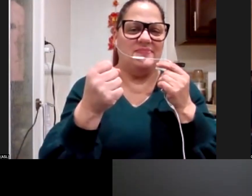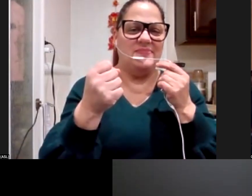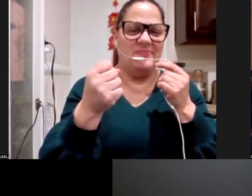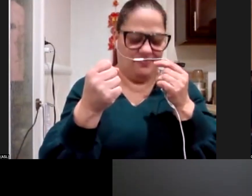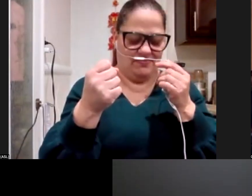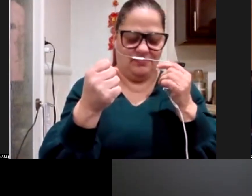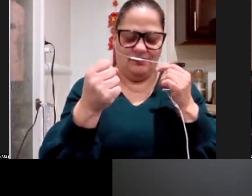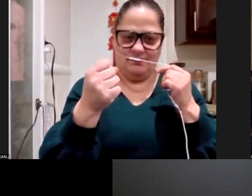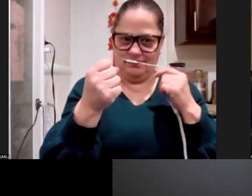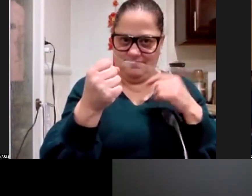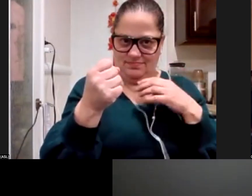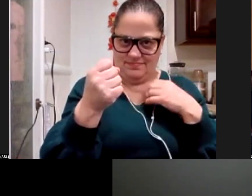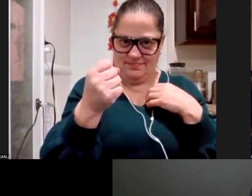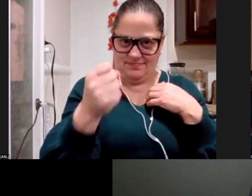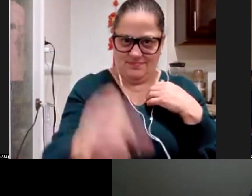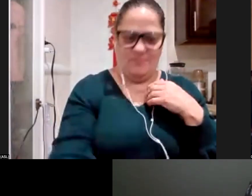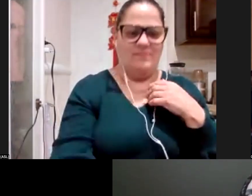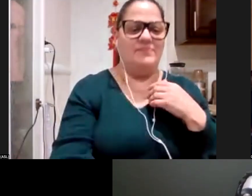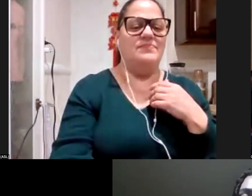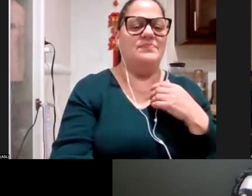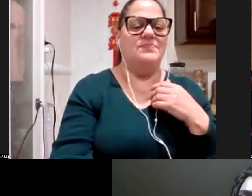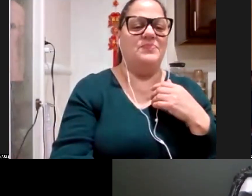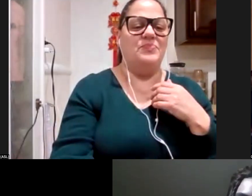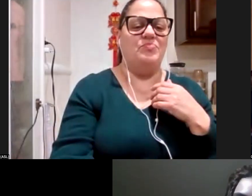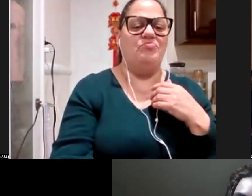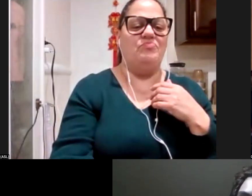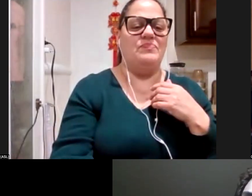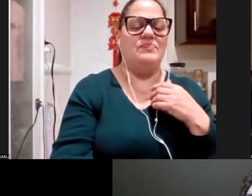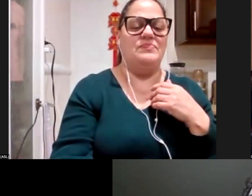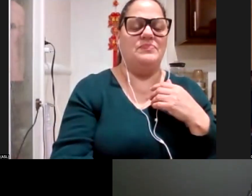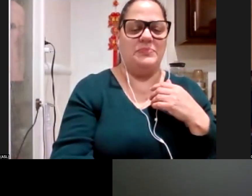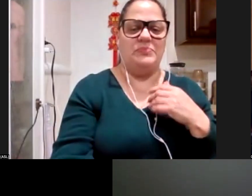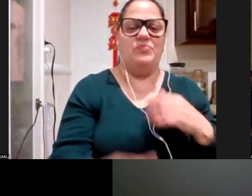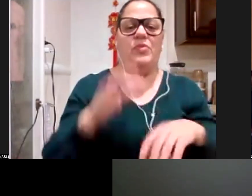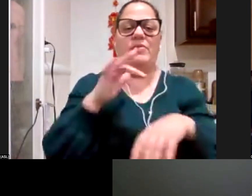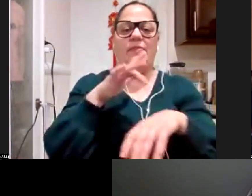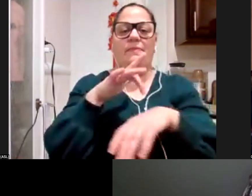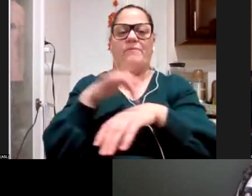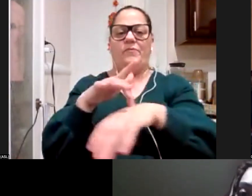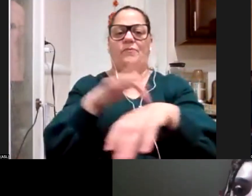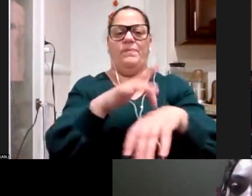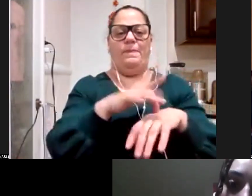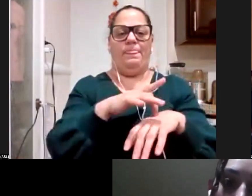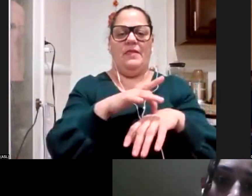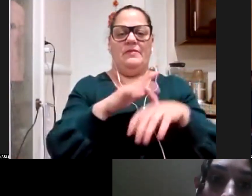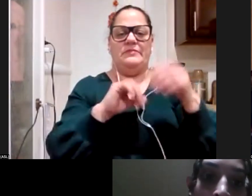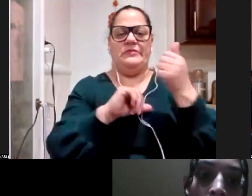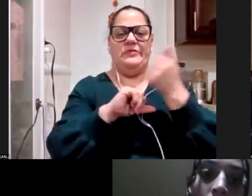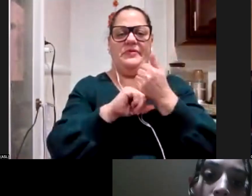have a touch list um that we will provide to either their aid that is accompanying them